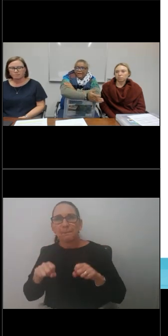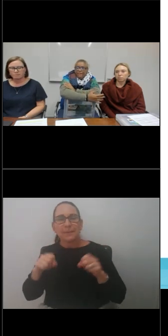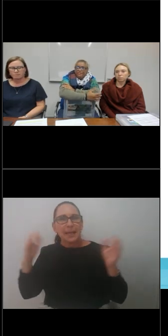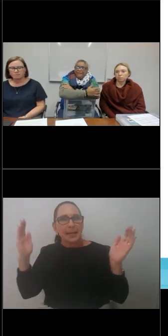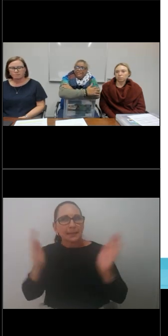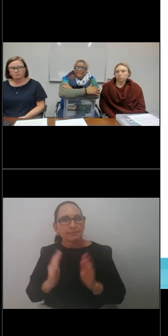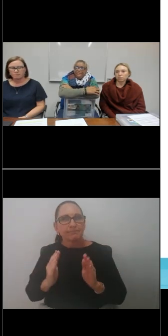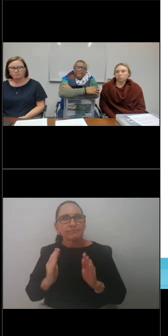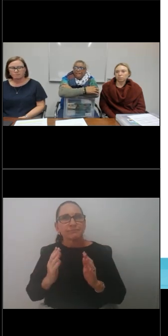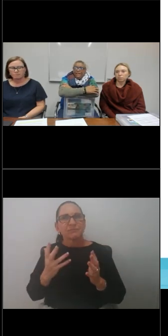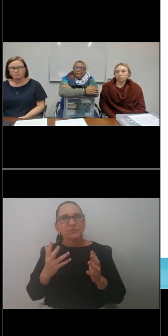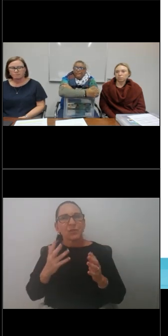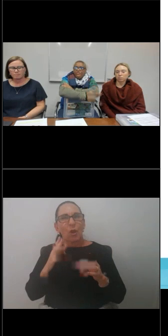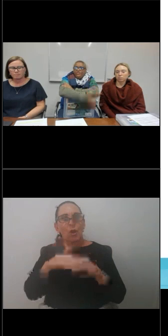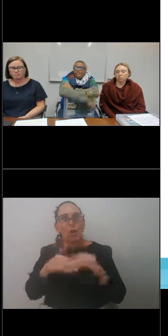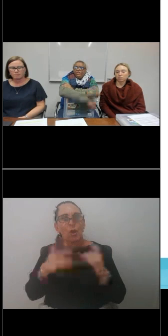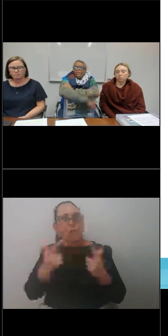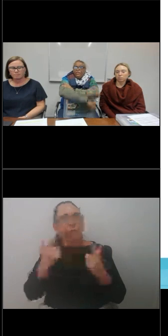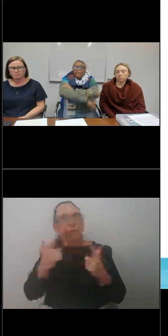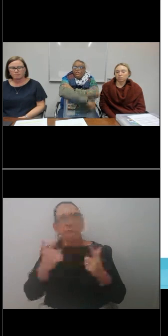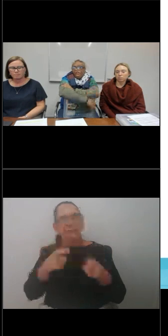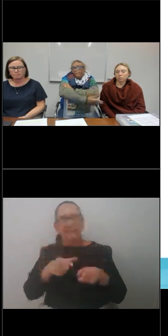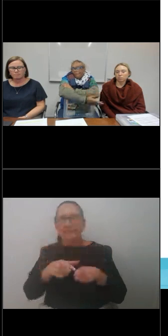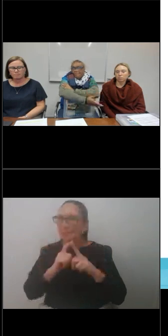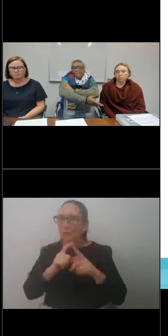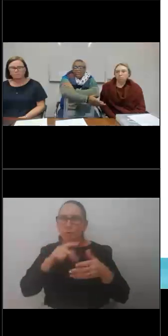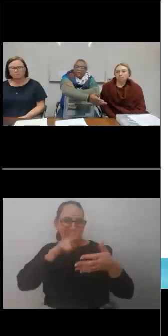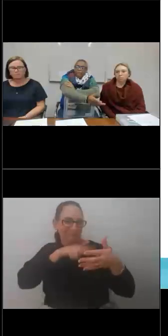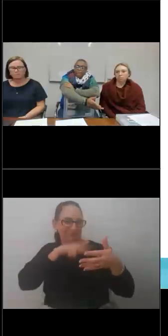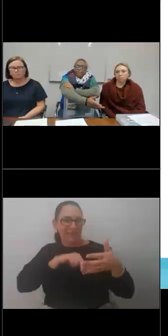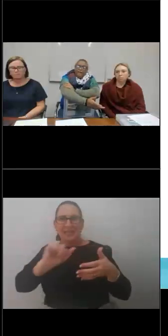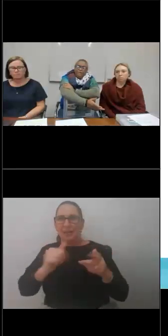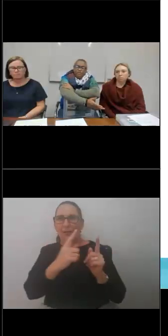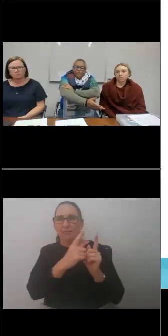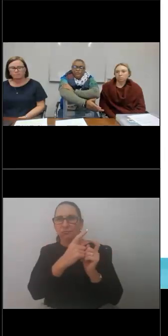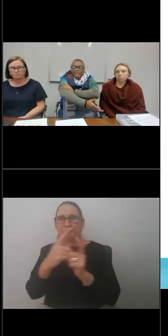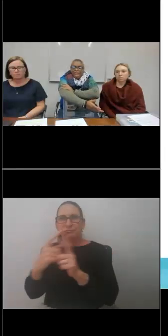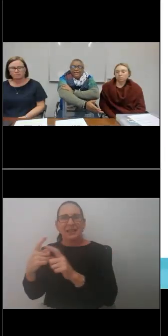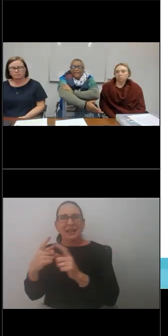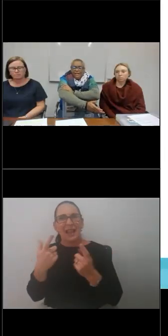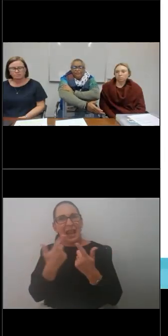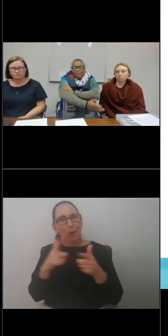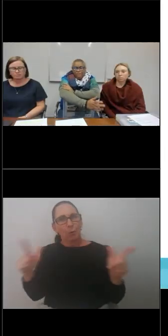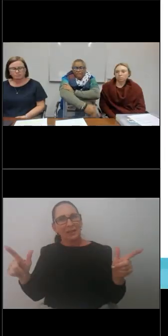of understanding the language um basically you know um interpreting language from different